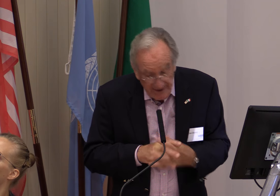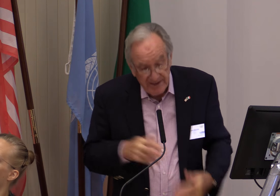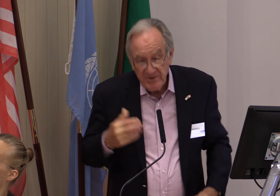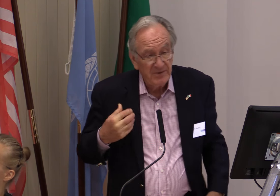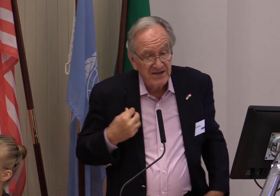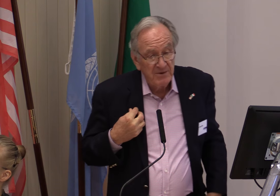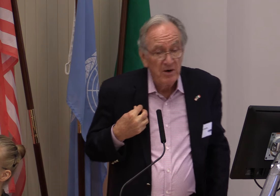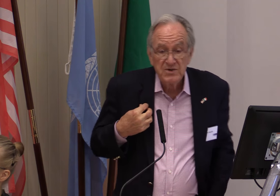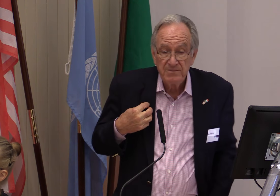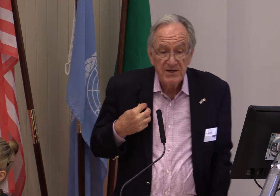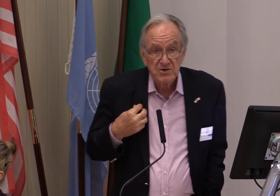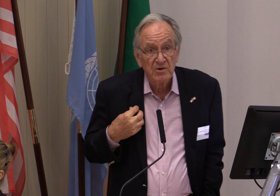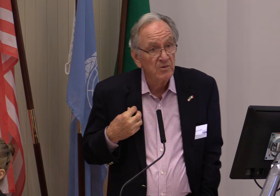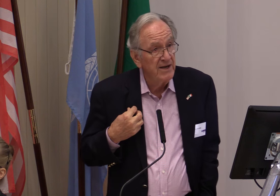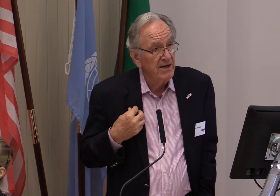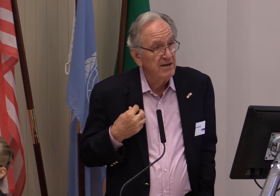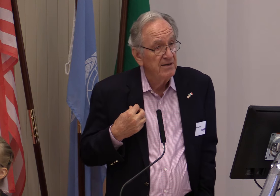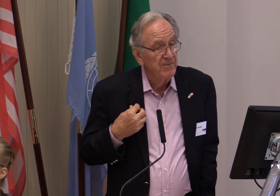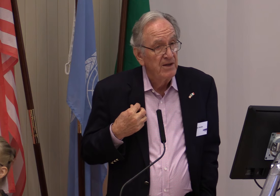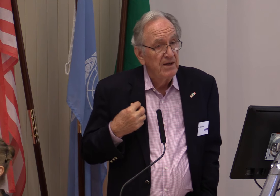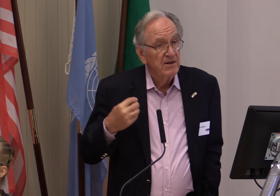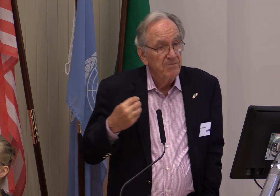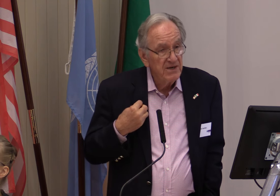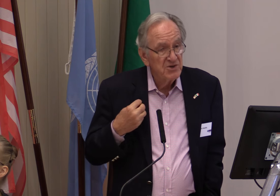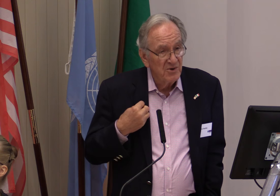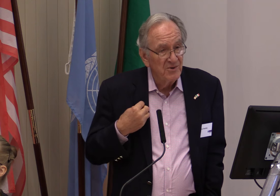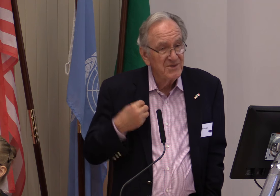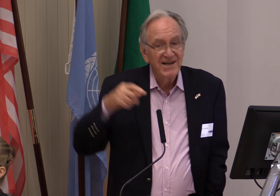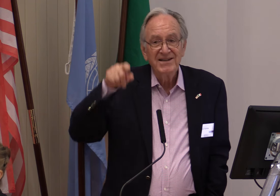again people asked me what was the biggest hurdle we had? The biggest hurdle was getting